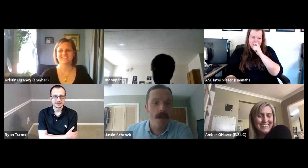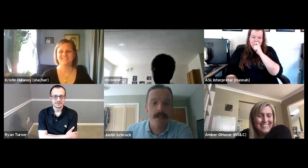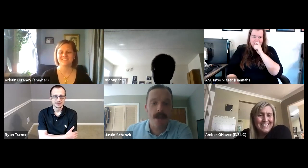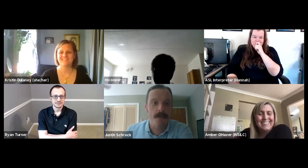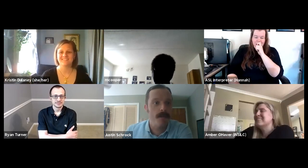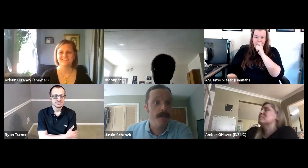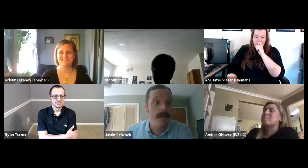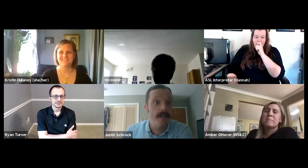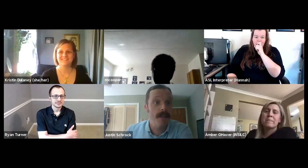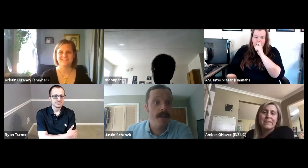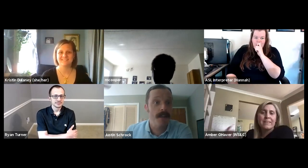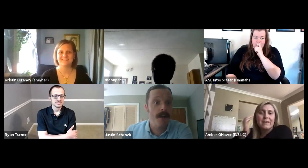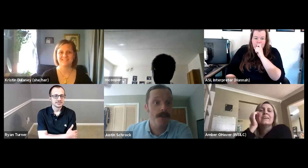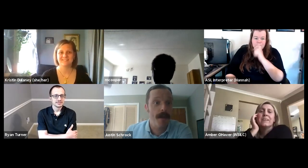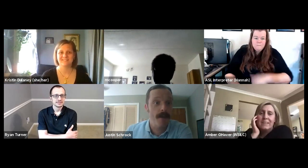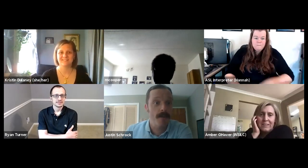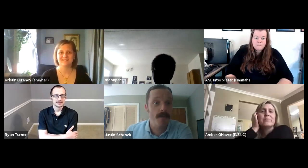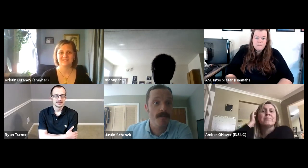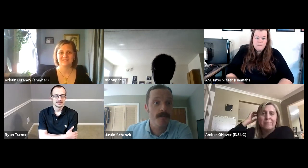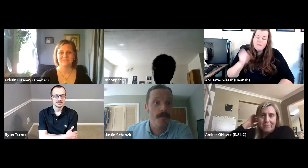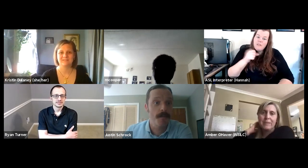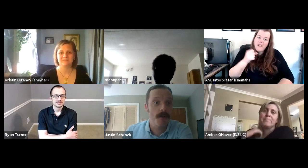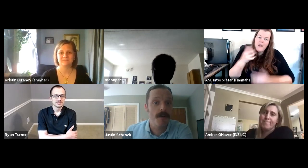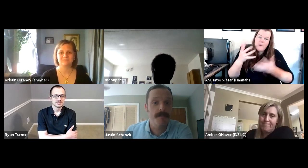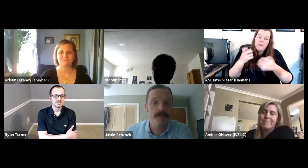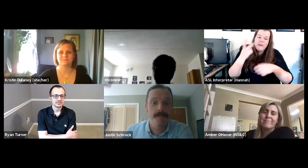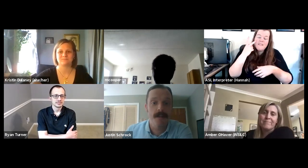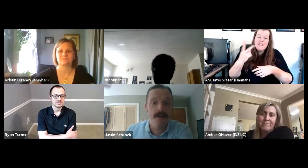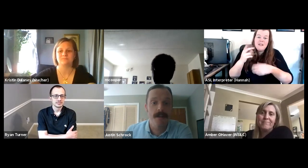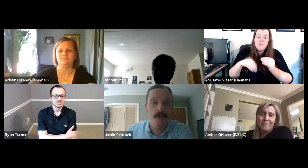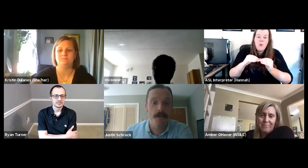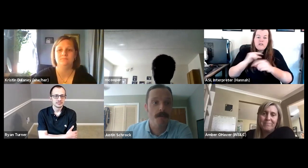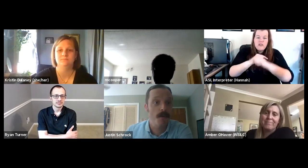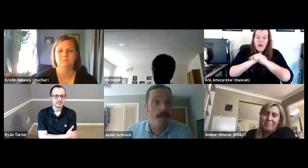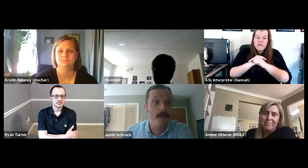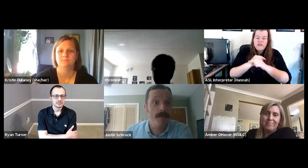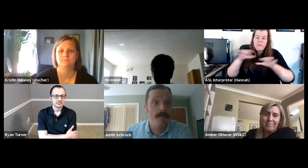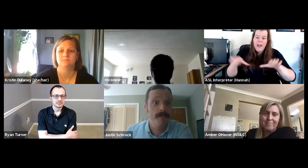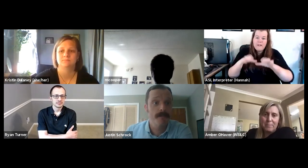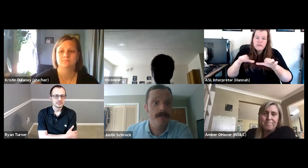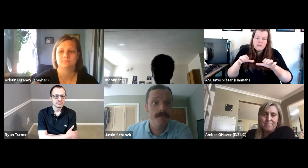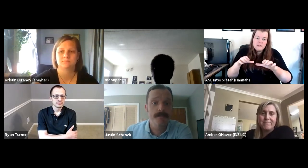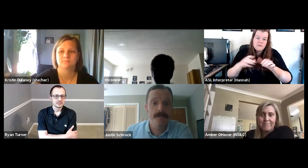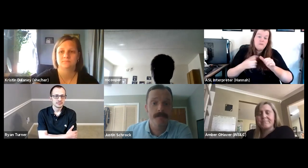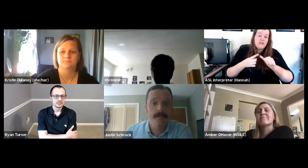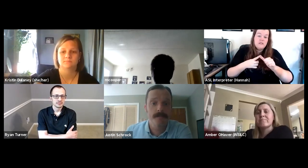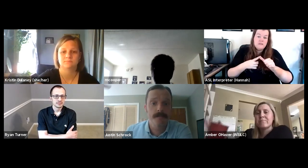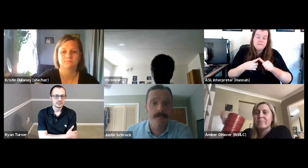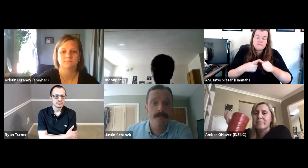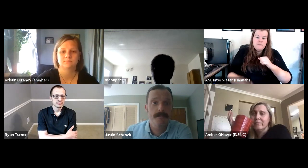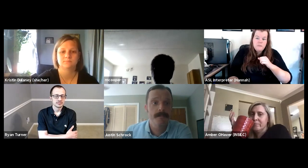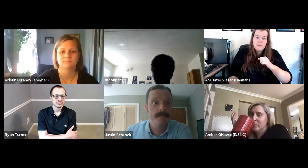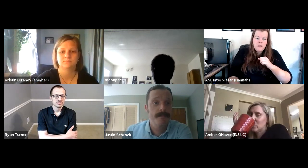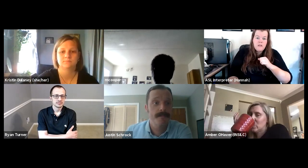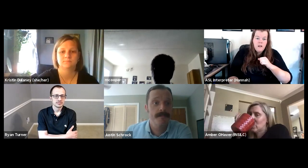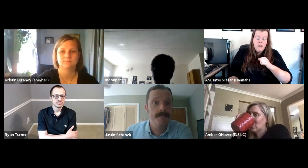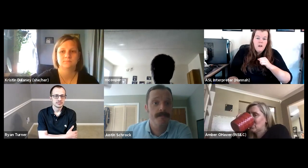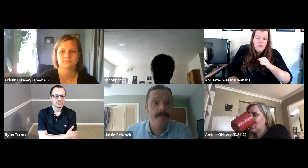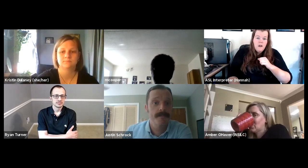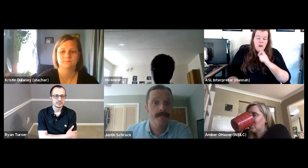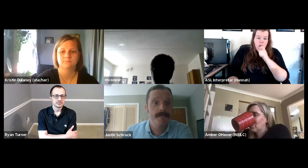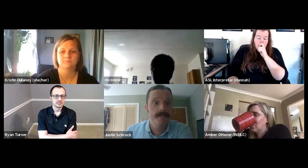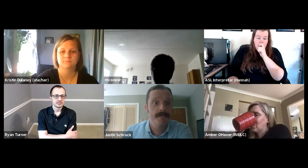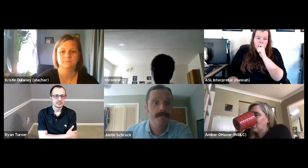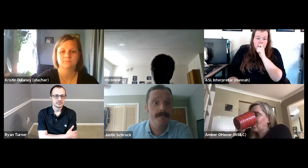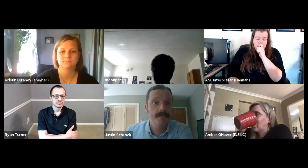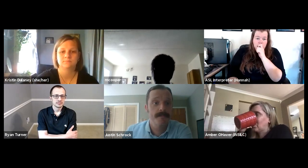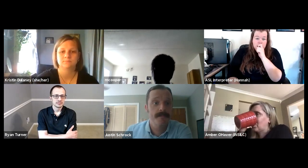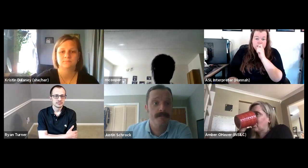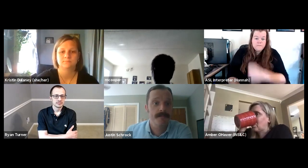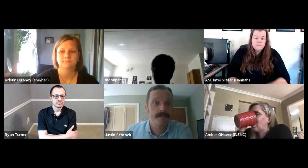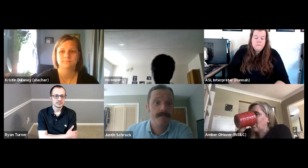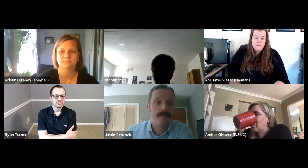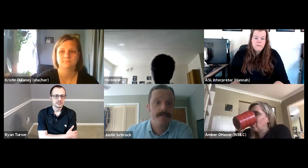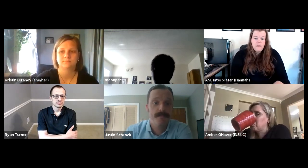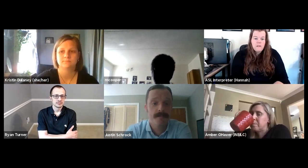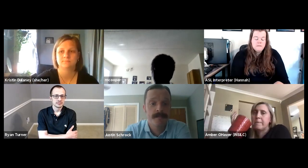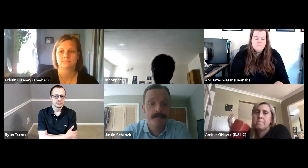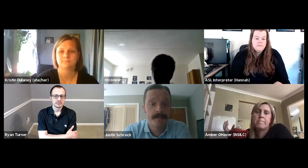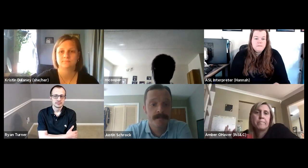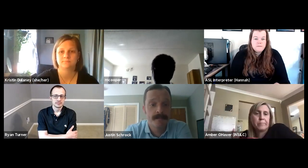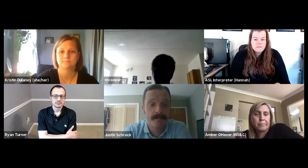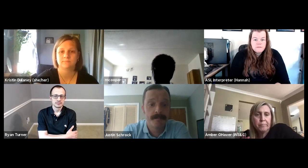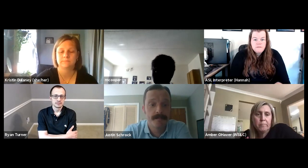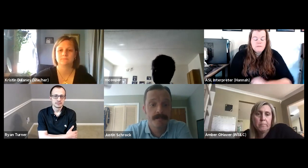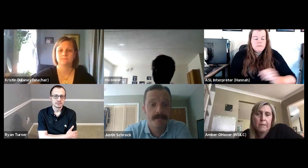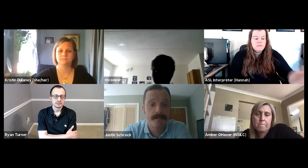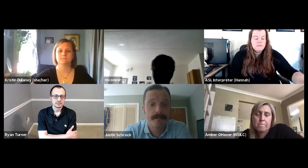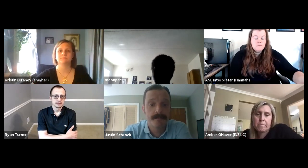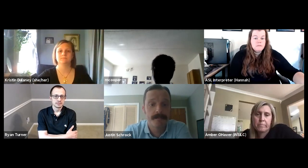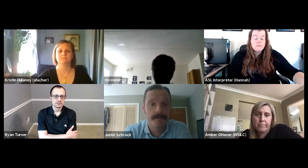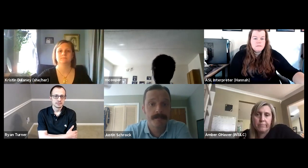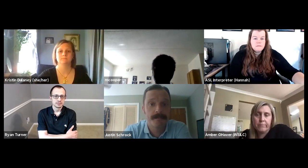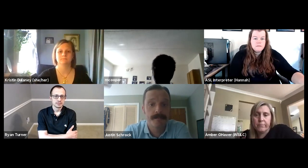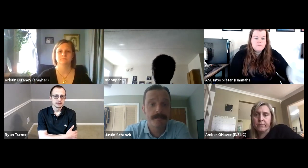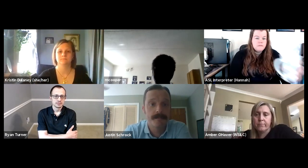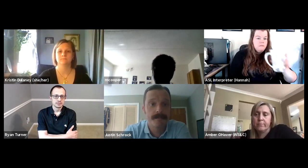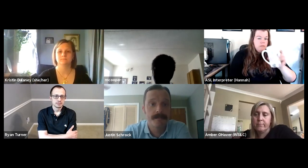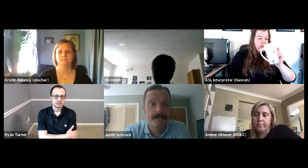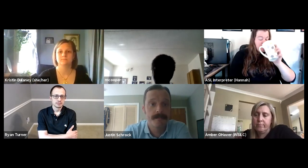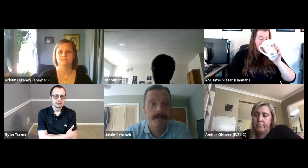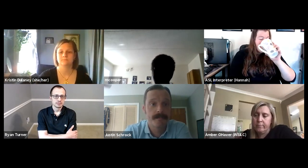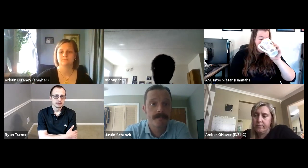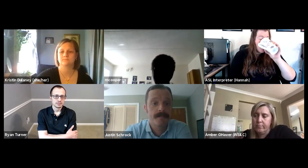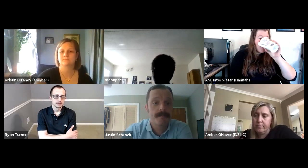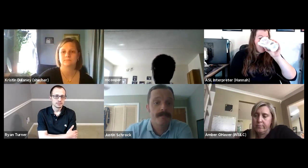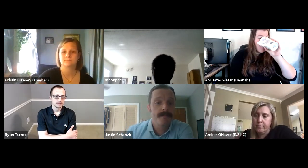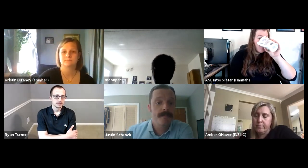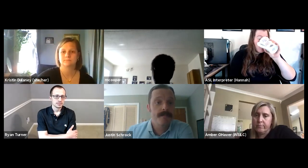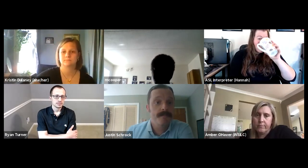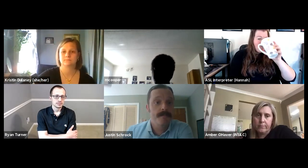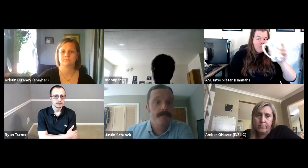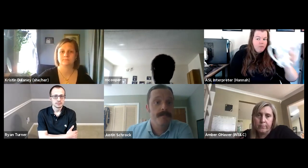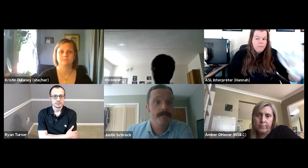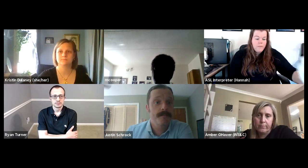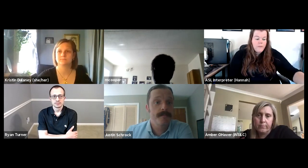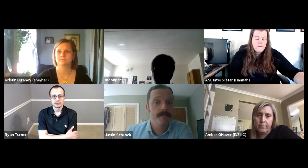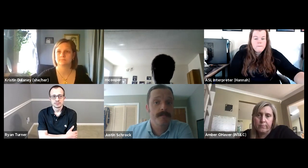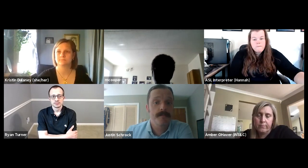right to counsel in uh guardianship actions before uh you know first and foremost.